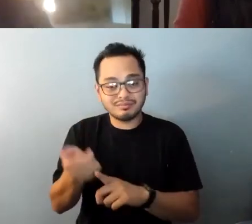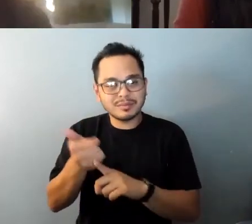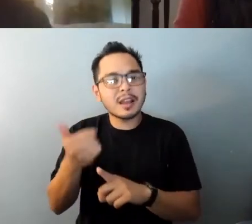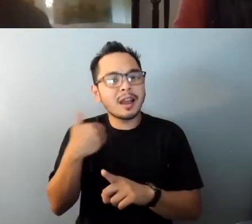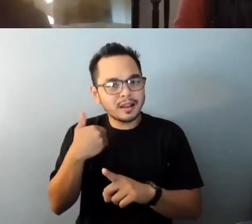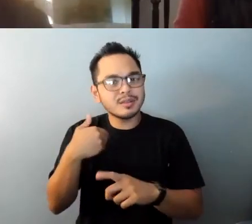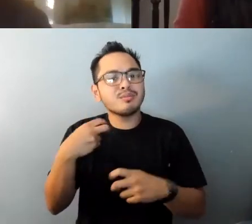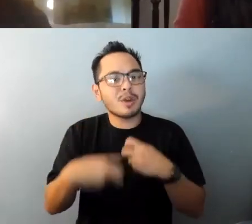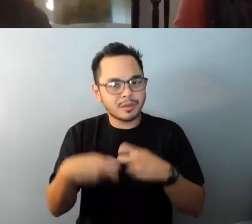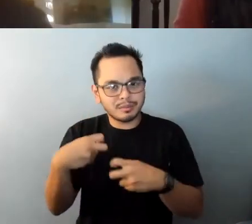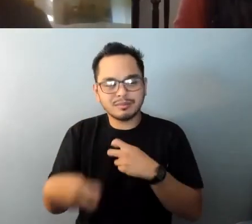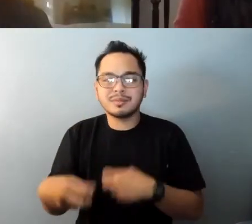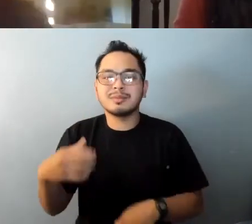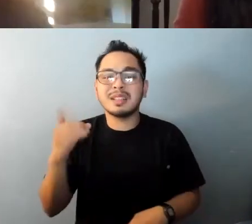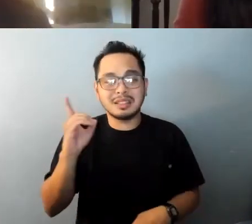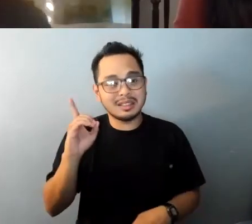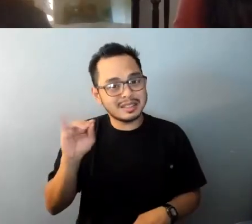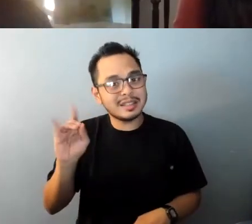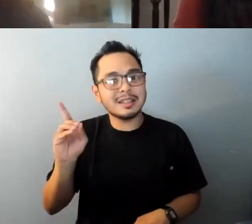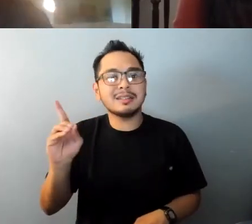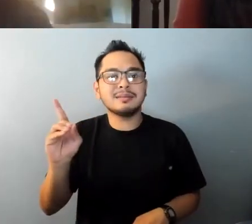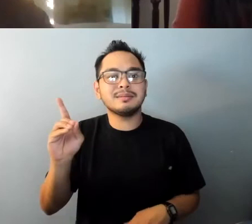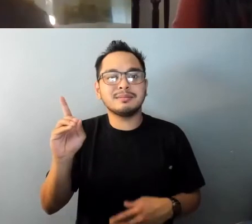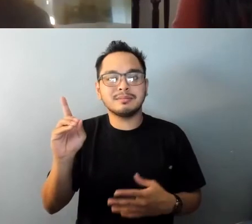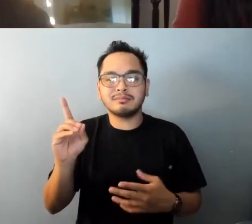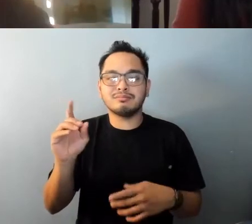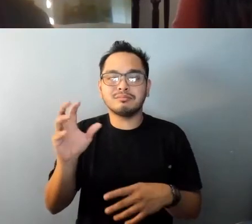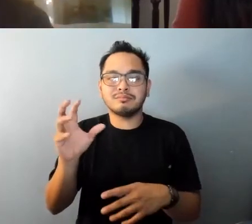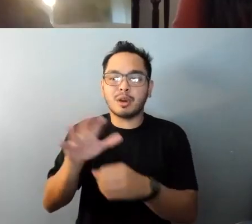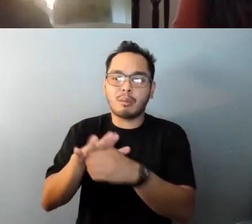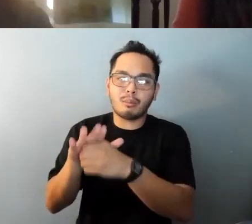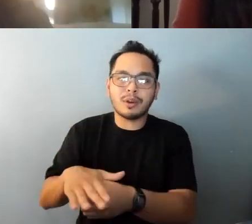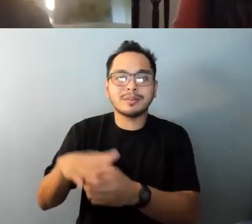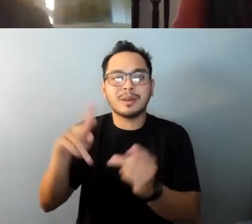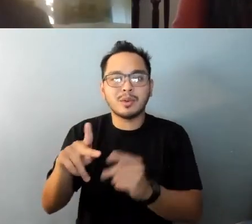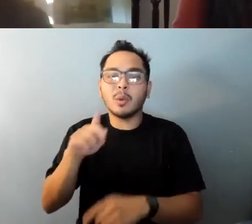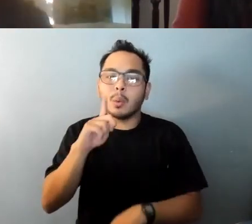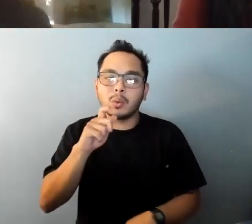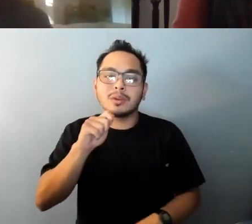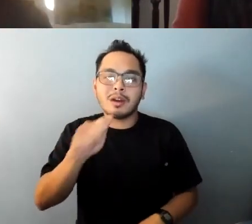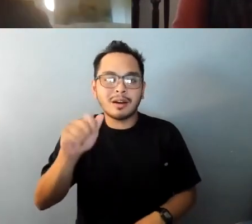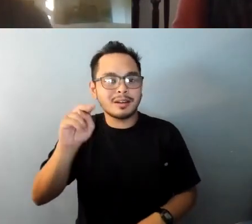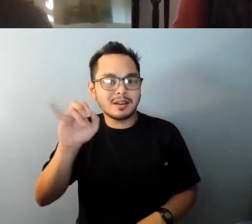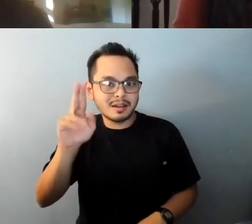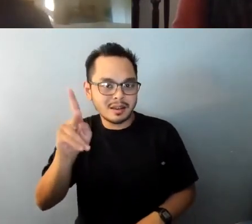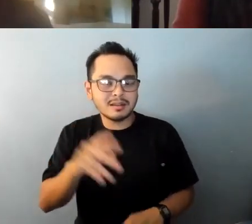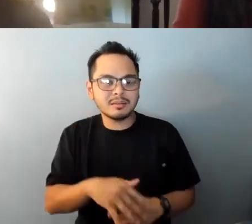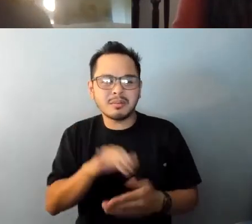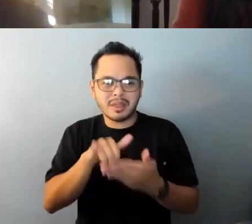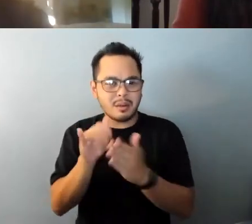and Nick basically, this is a text that is very dear to me and I do not know if I felt